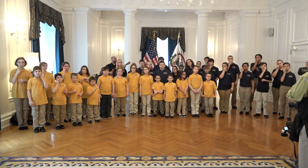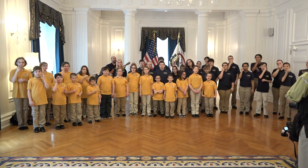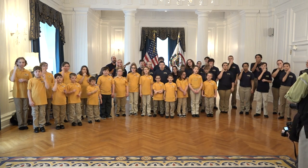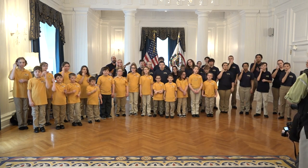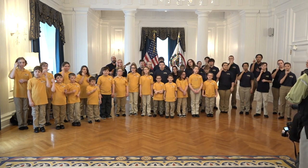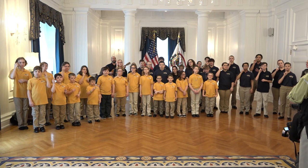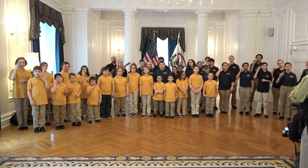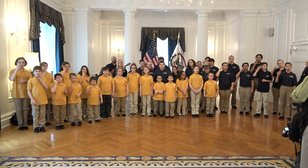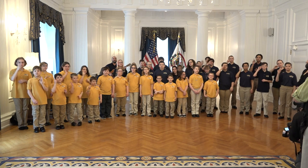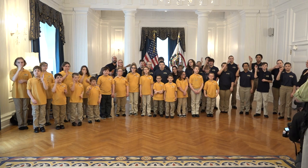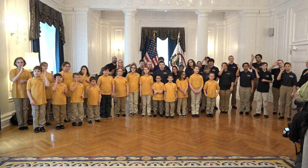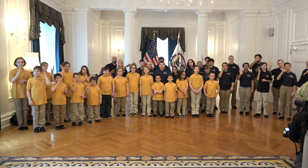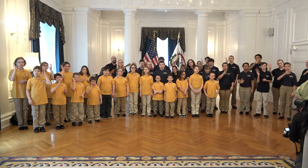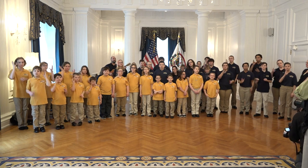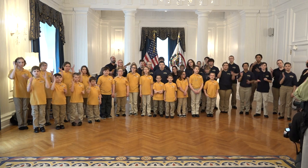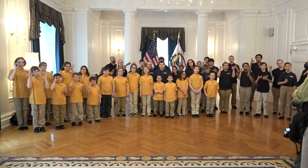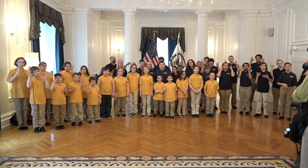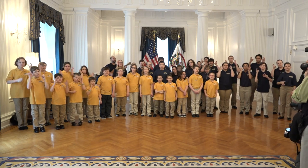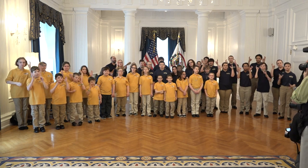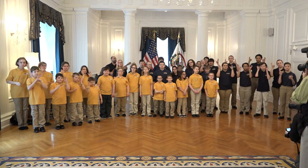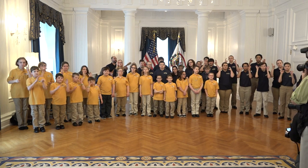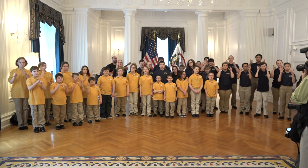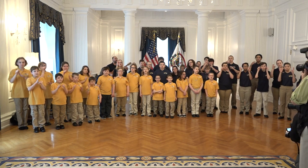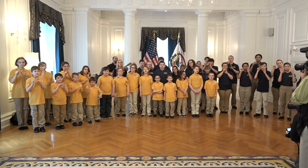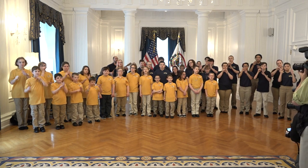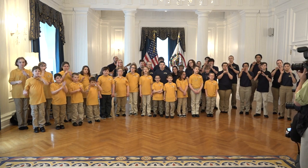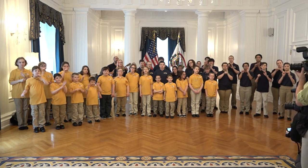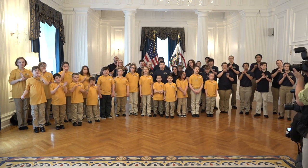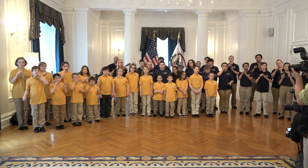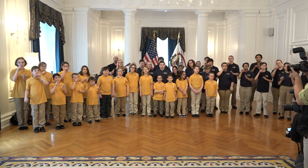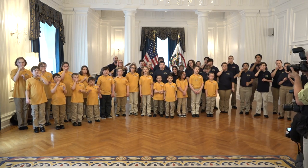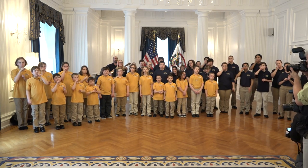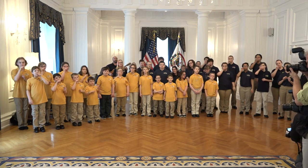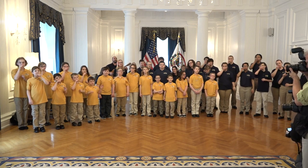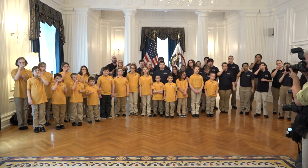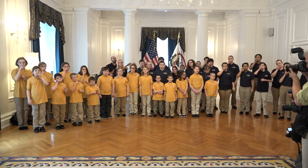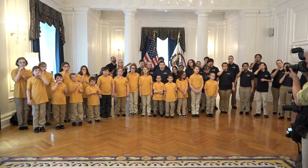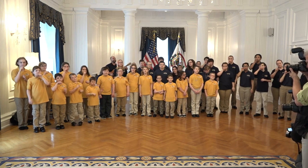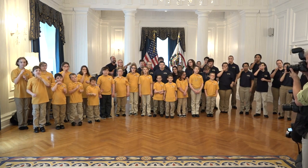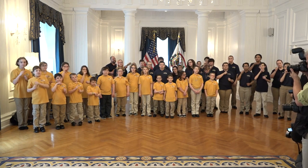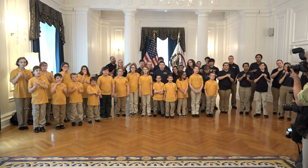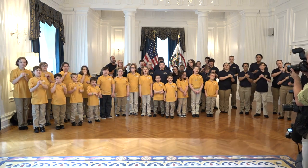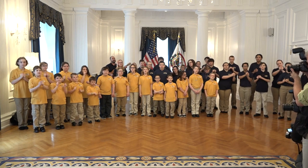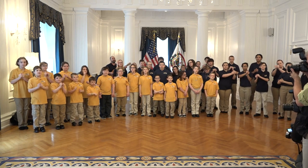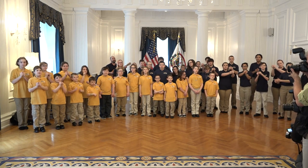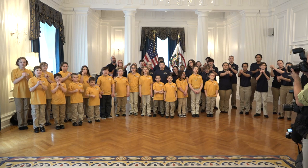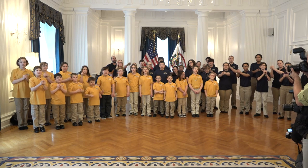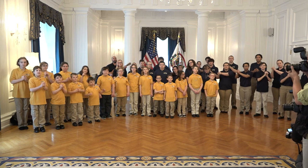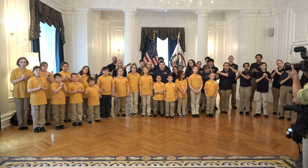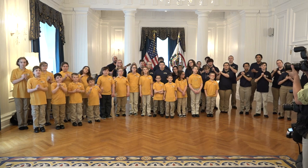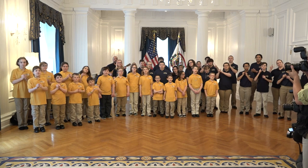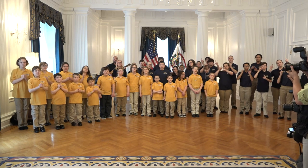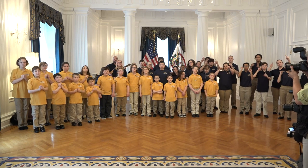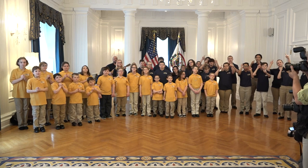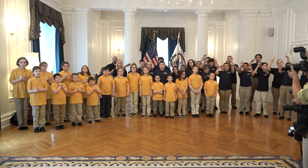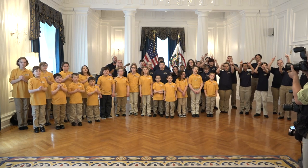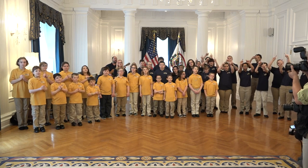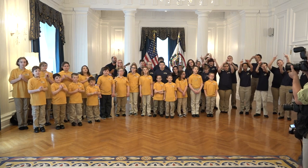Some have never heard the cardinal's song But together we move mountains and